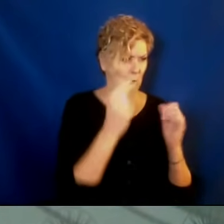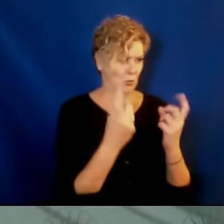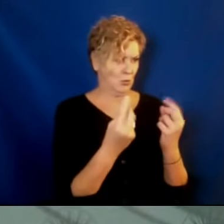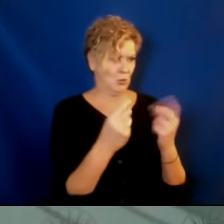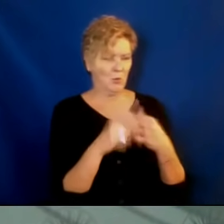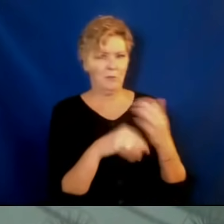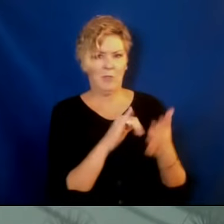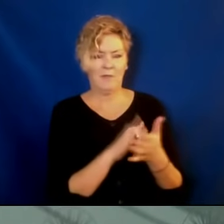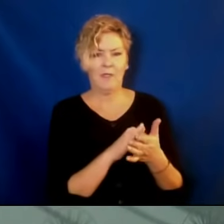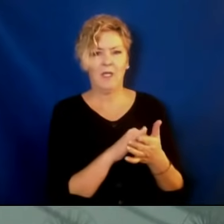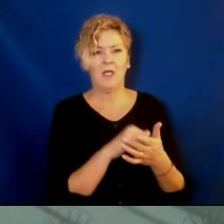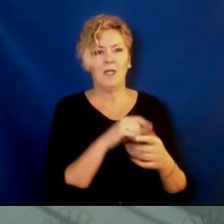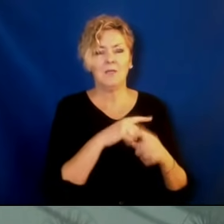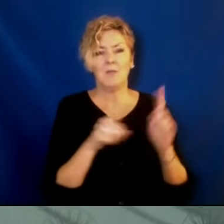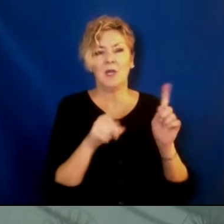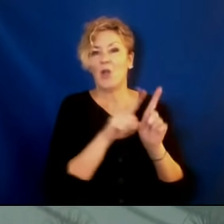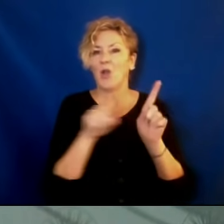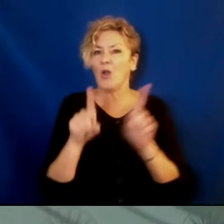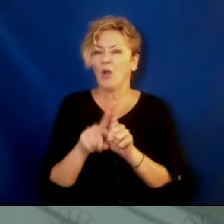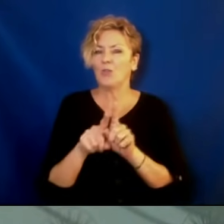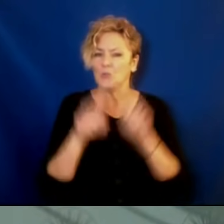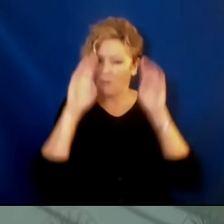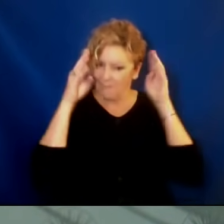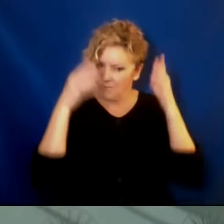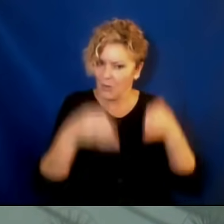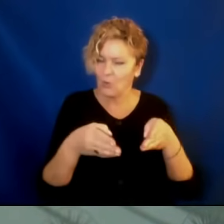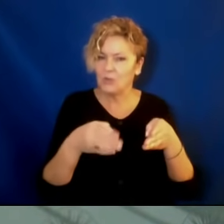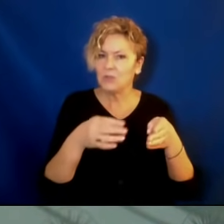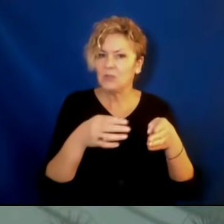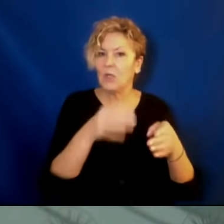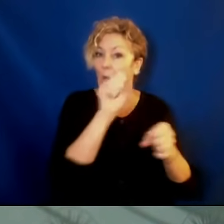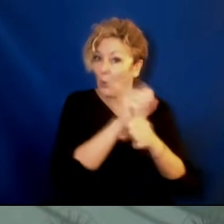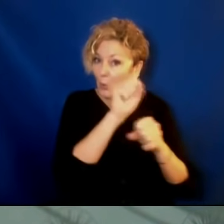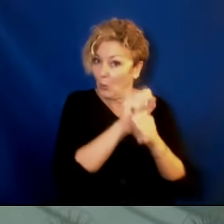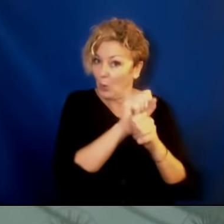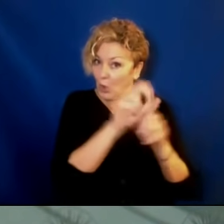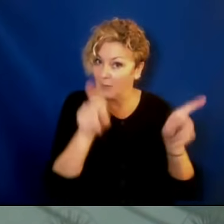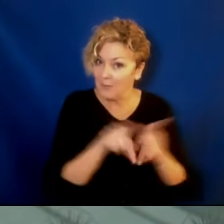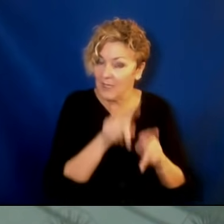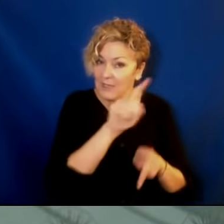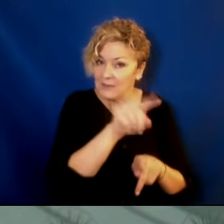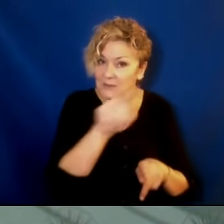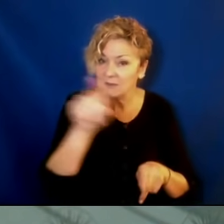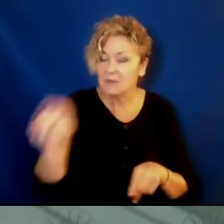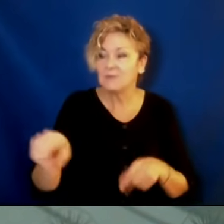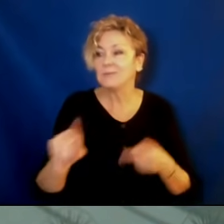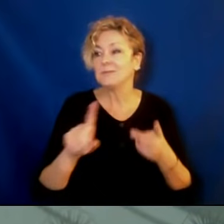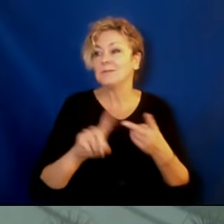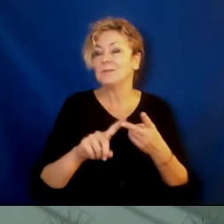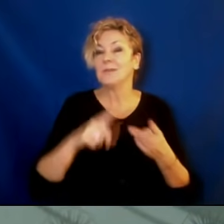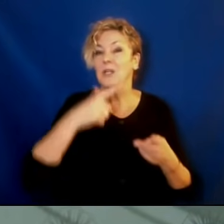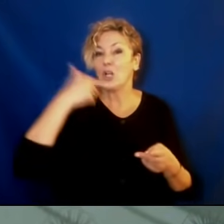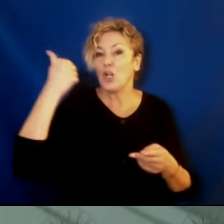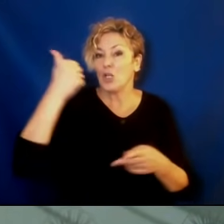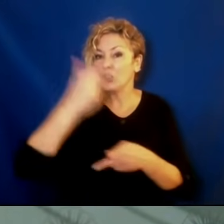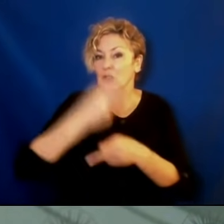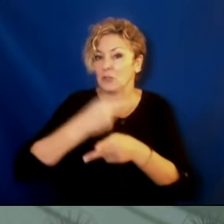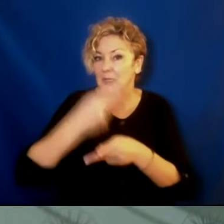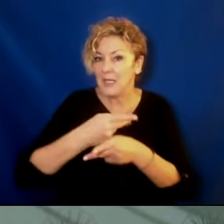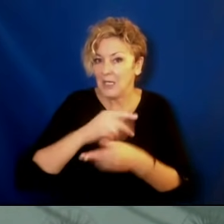Bay as we were dealing with some of the initial very serious phase of the pandemic at that time. We have seen other situations